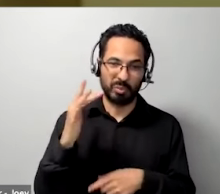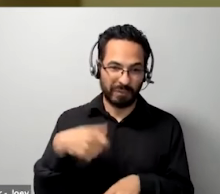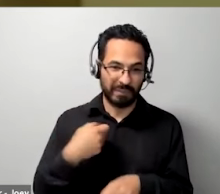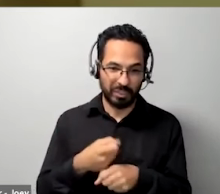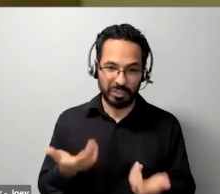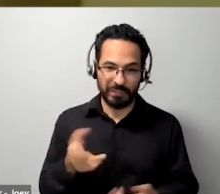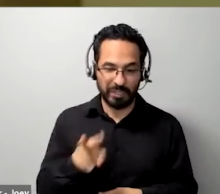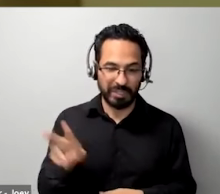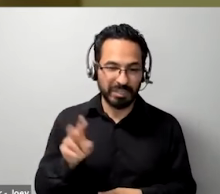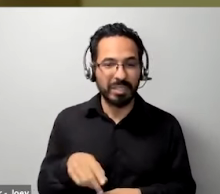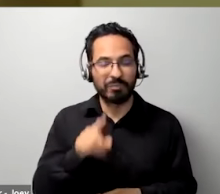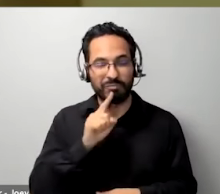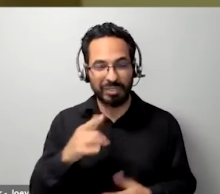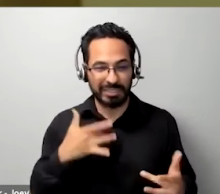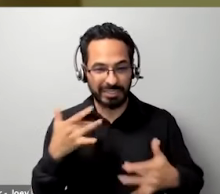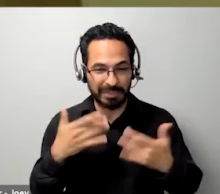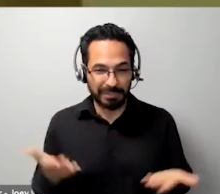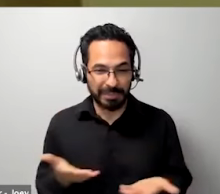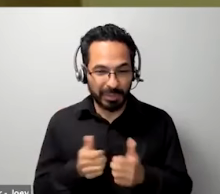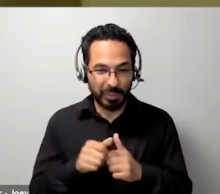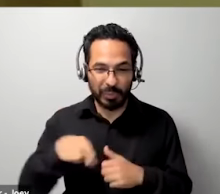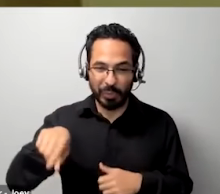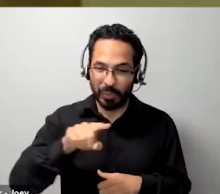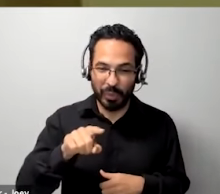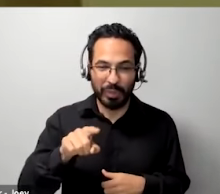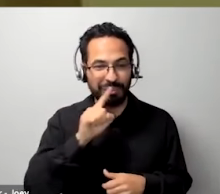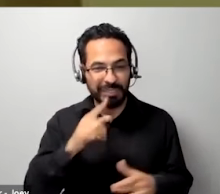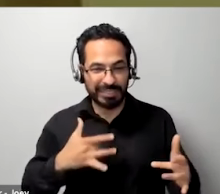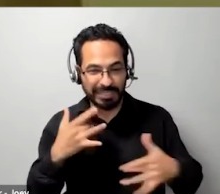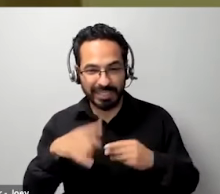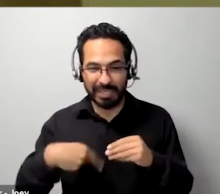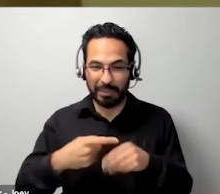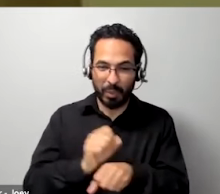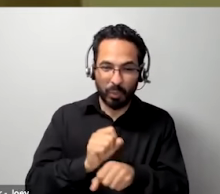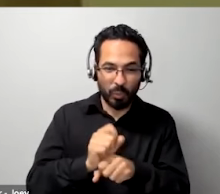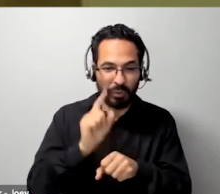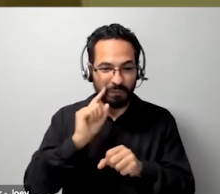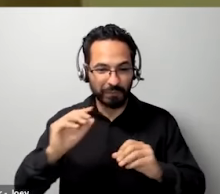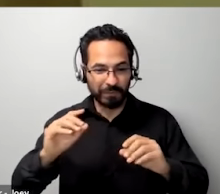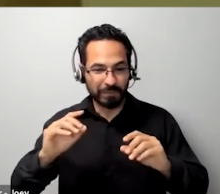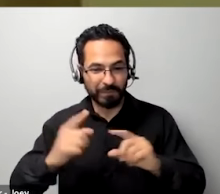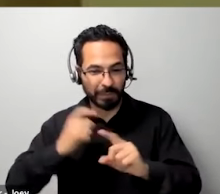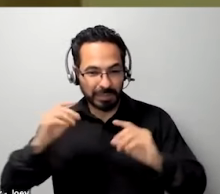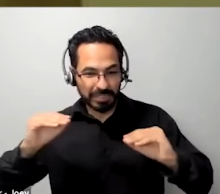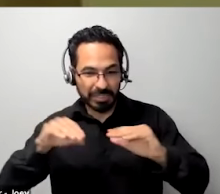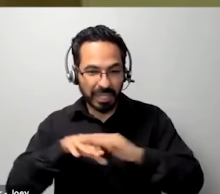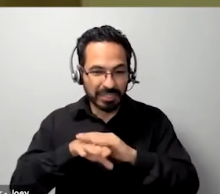So really excited to be here with you guys, really excited about all the work Teach Access does. I am a big fan of them.